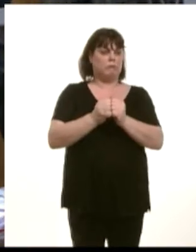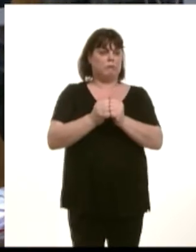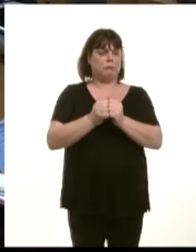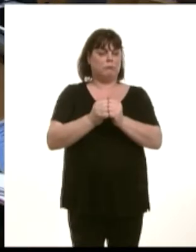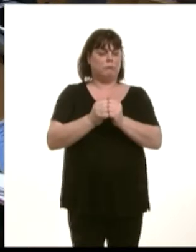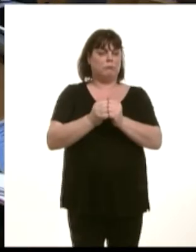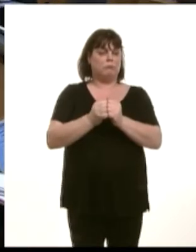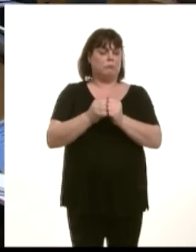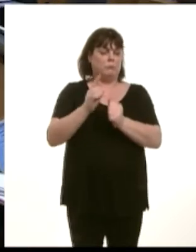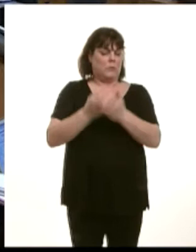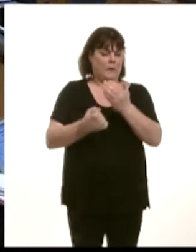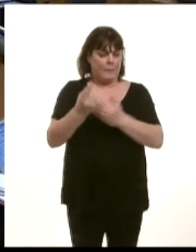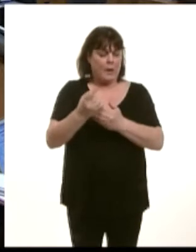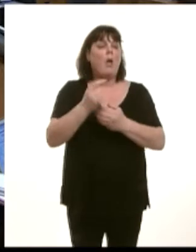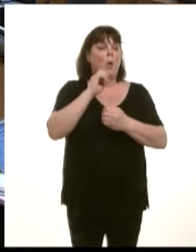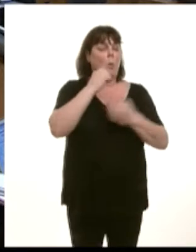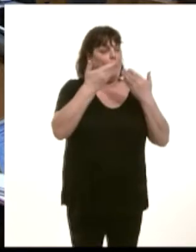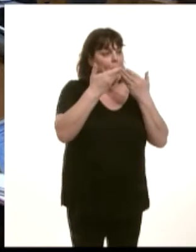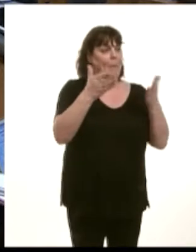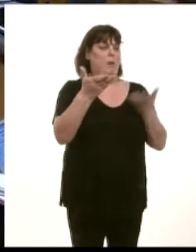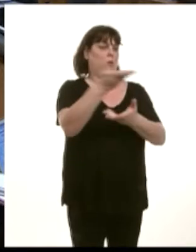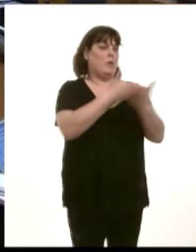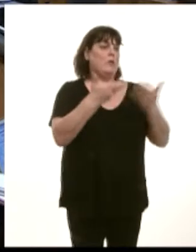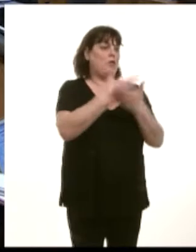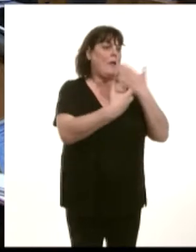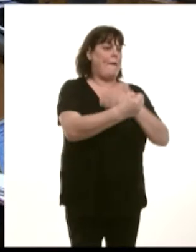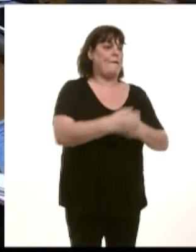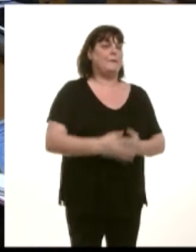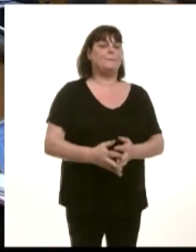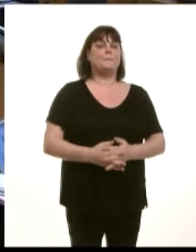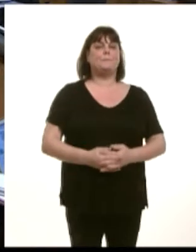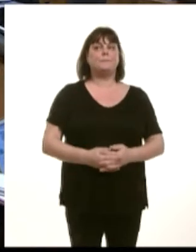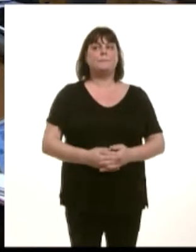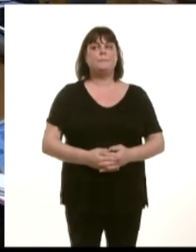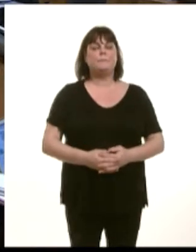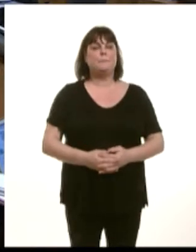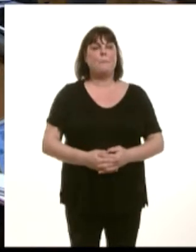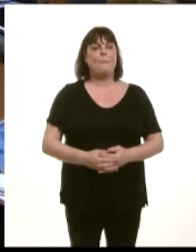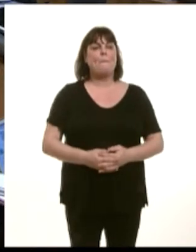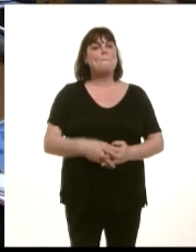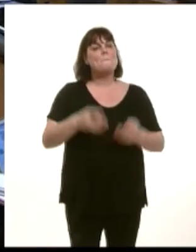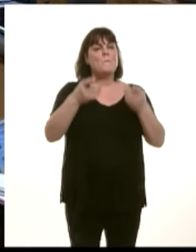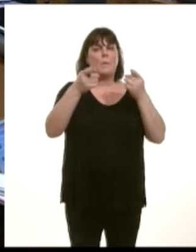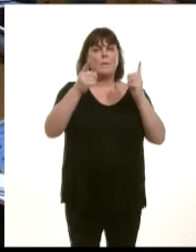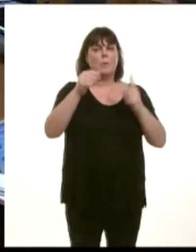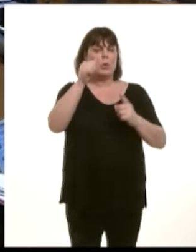a public consultation on those options. Elin Jones: First Minister, you will be aware that, before Christmas, a High Court judge